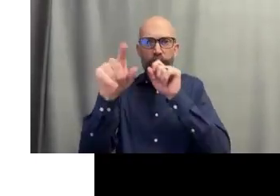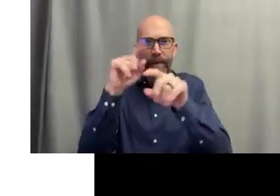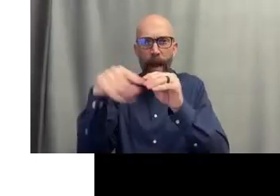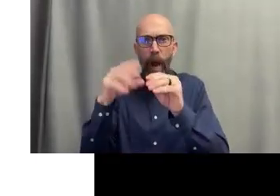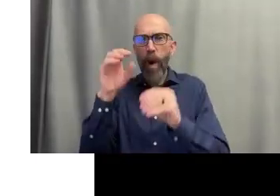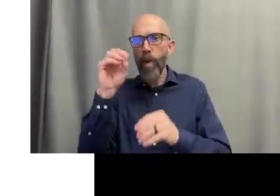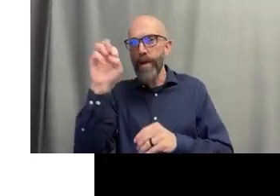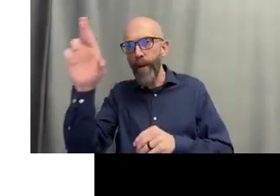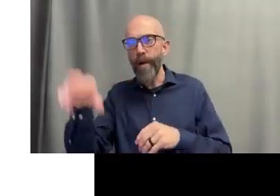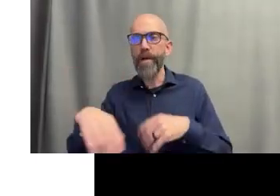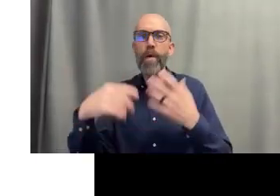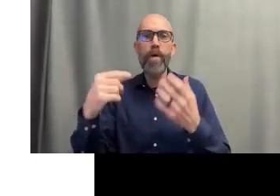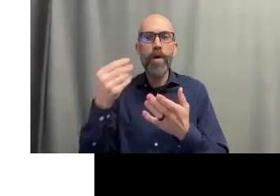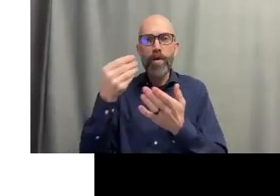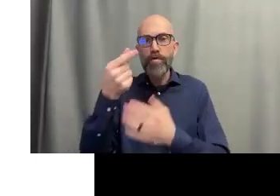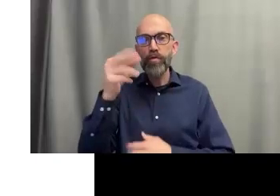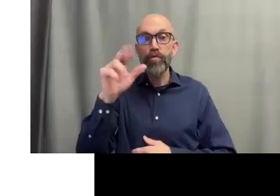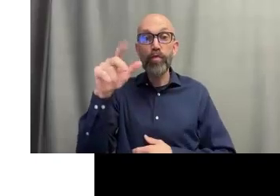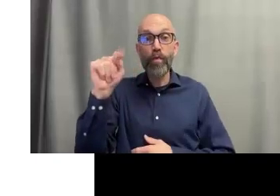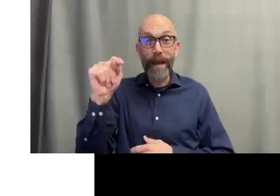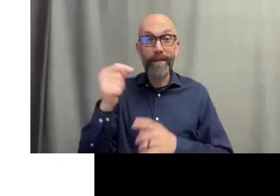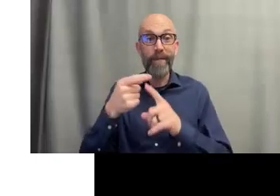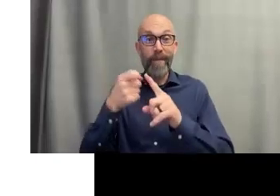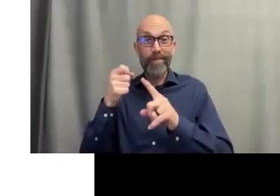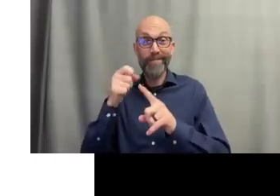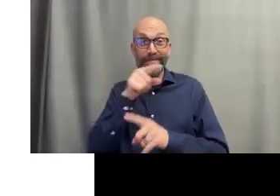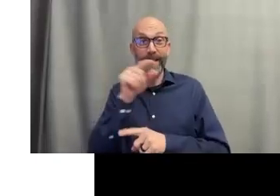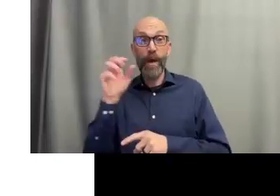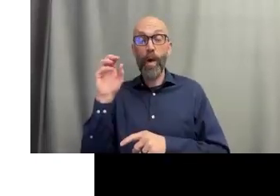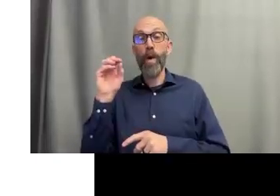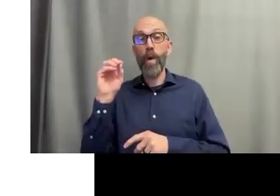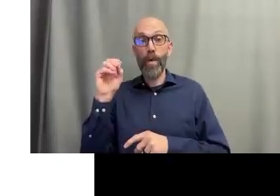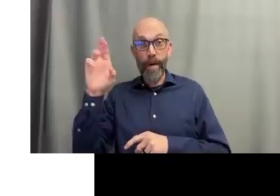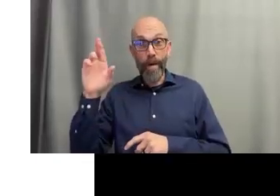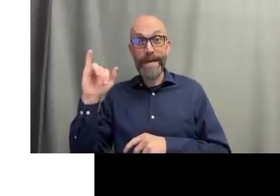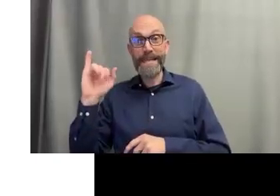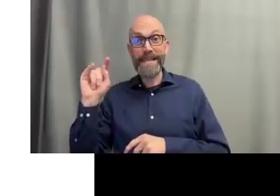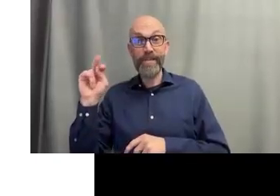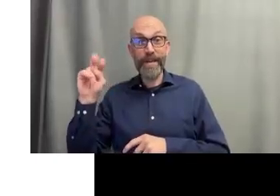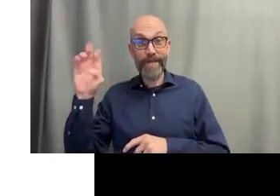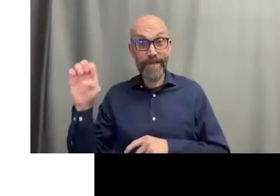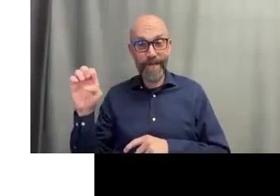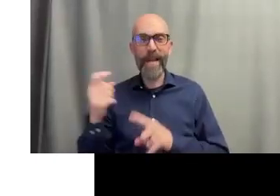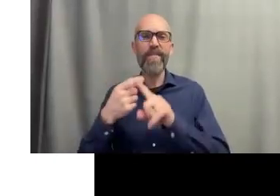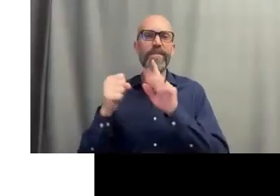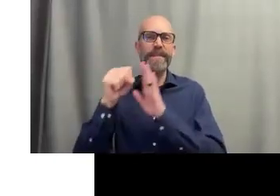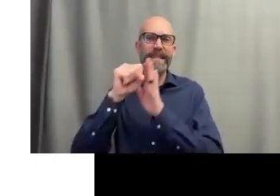grants that are coming through the OER initiative. Again, this is through the state, the state academic Senate.